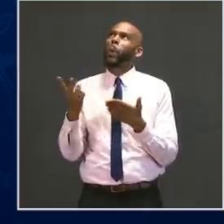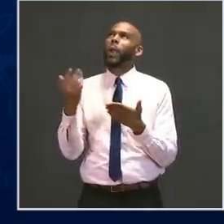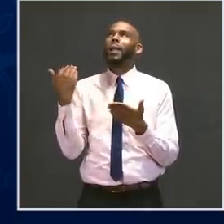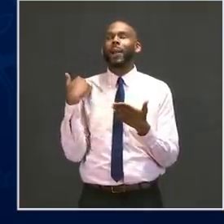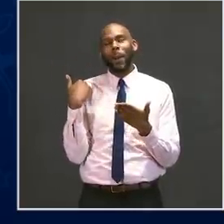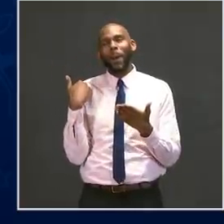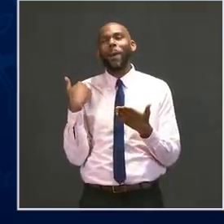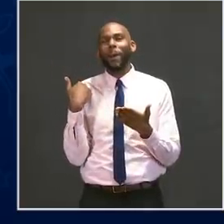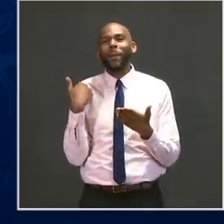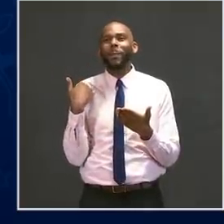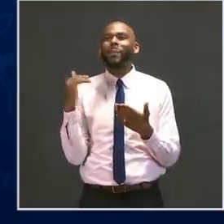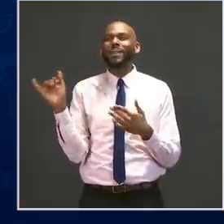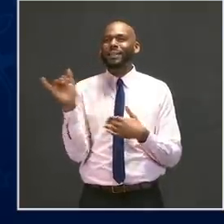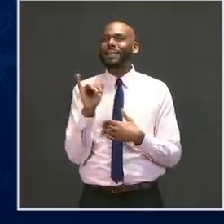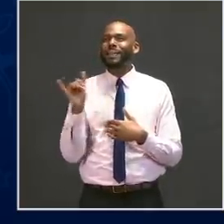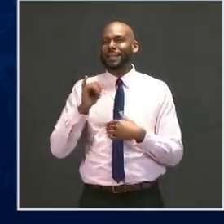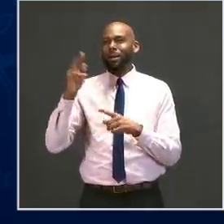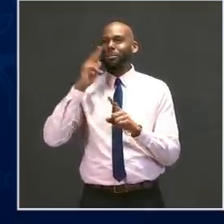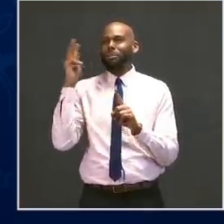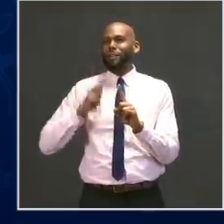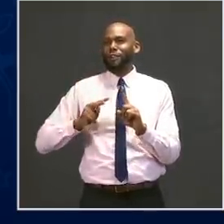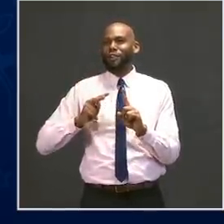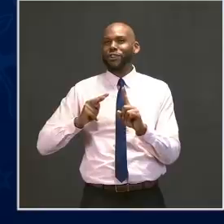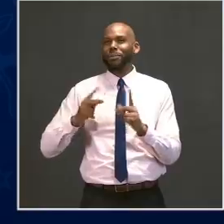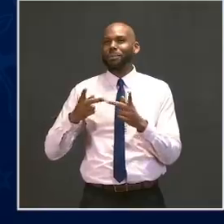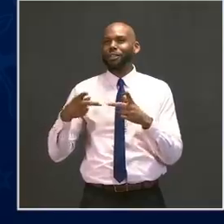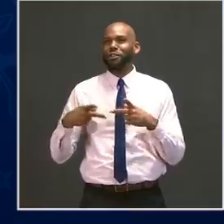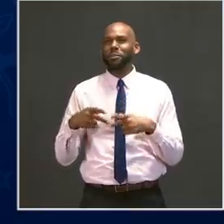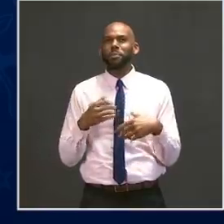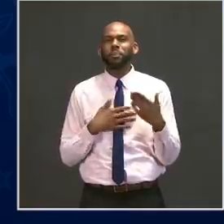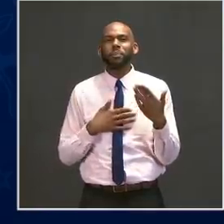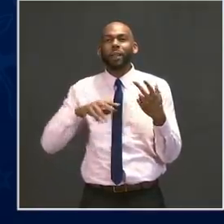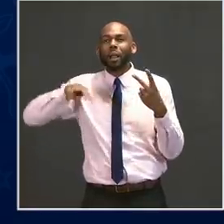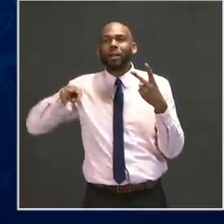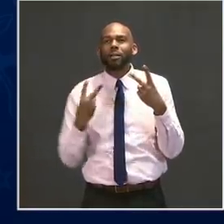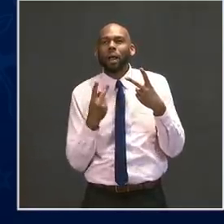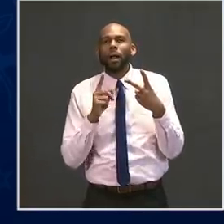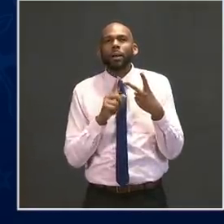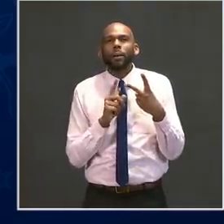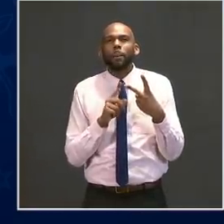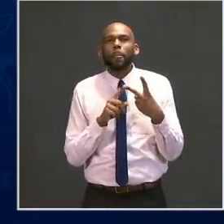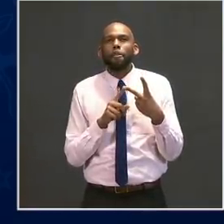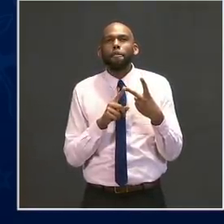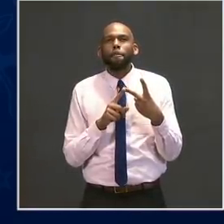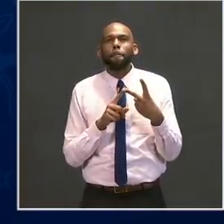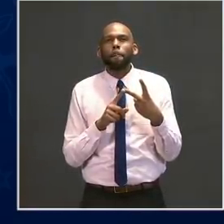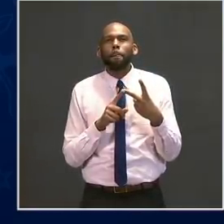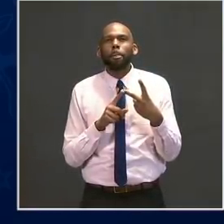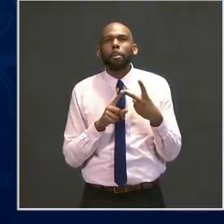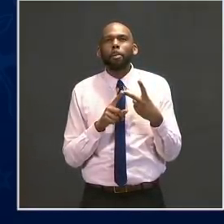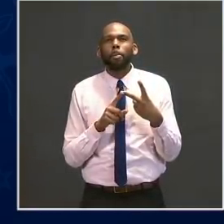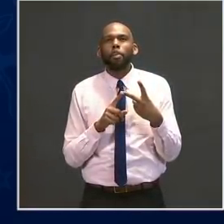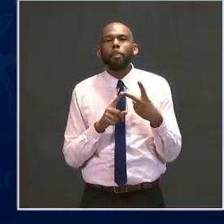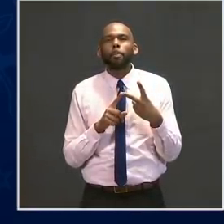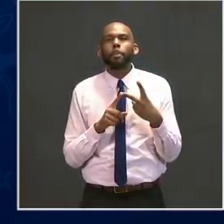He has the same position. Yes. The Press: Okay, so another one is on -- the European Union report --